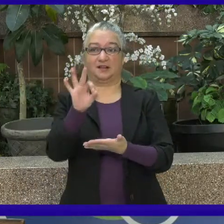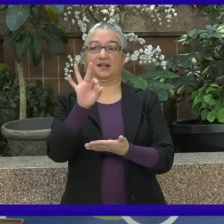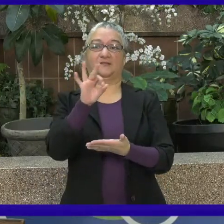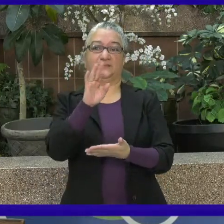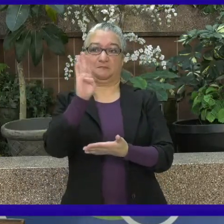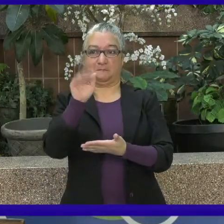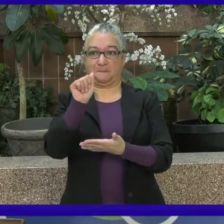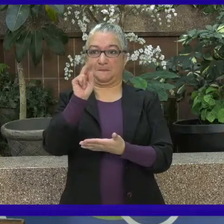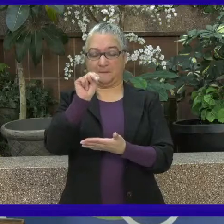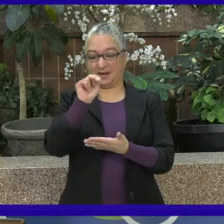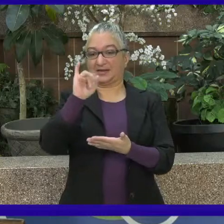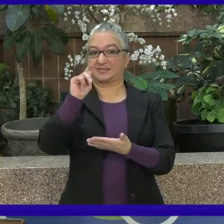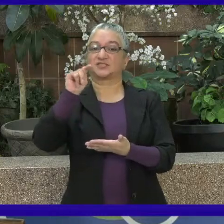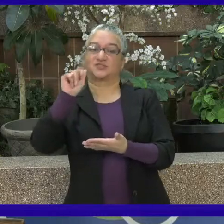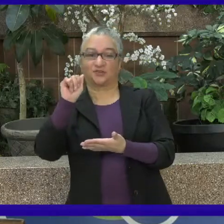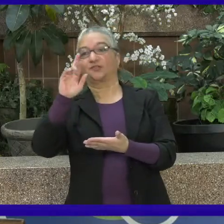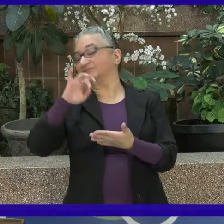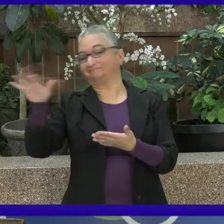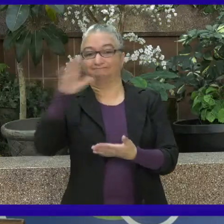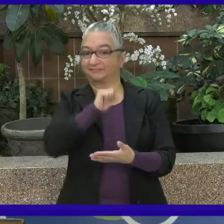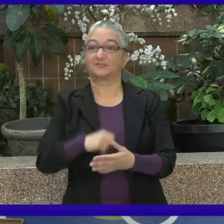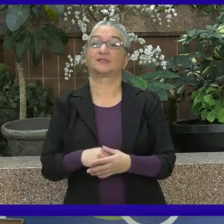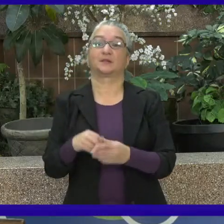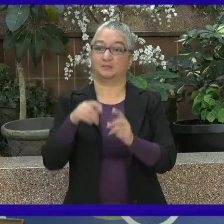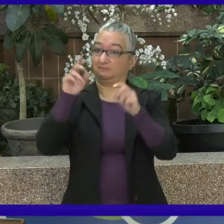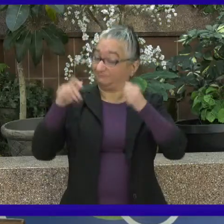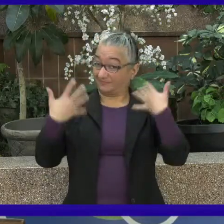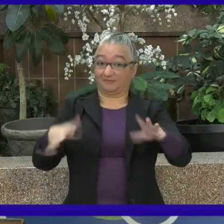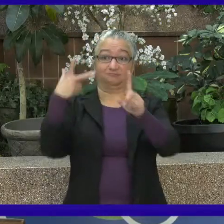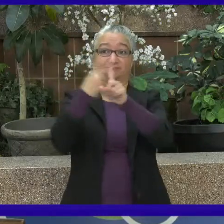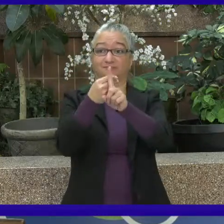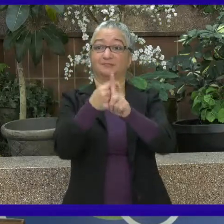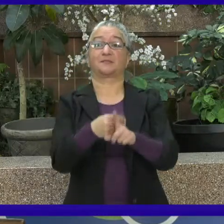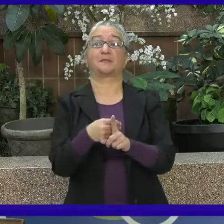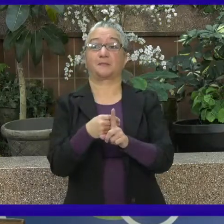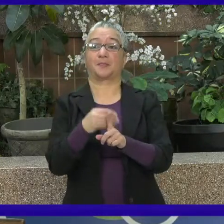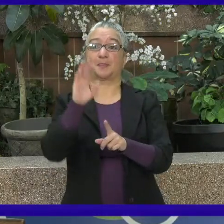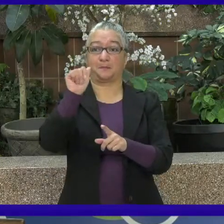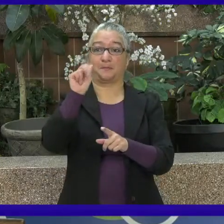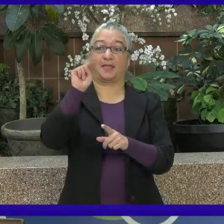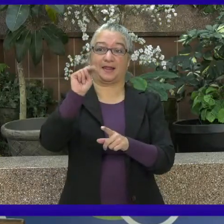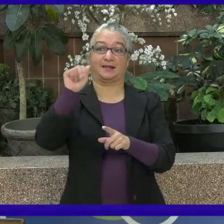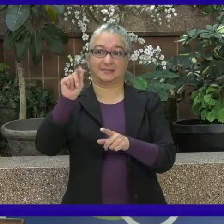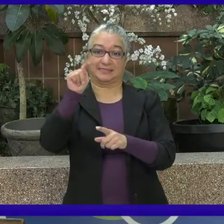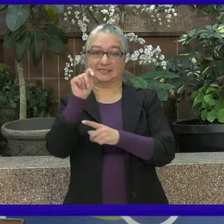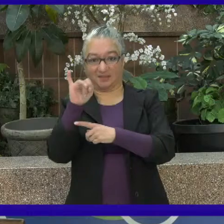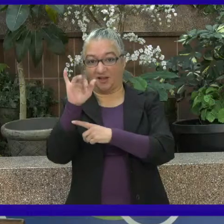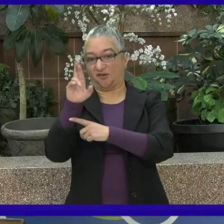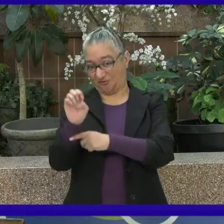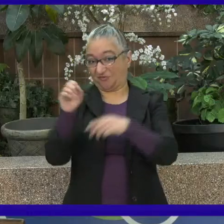from the province um that the university of manitoba would be that spot we we had at the time